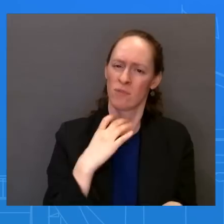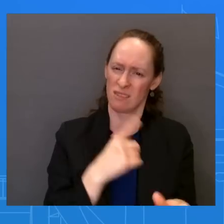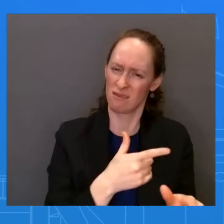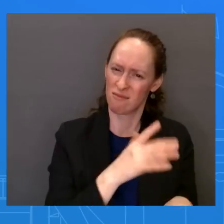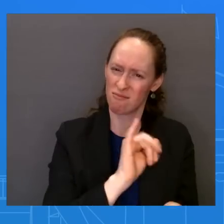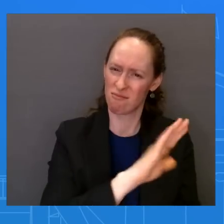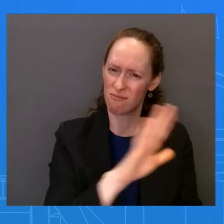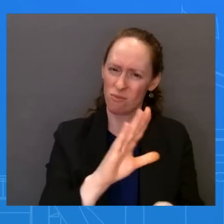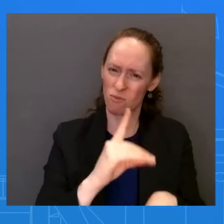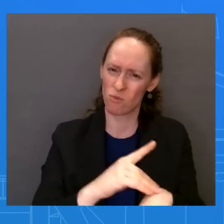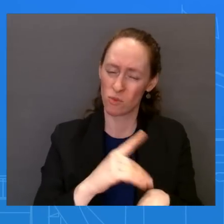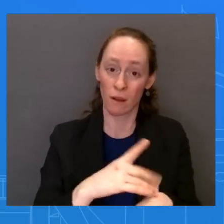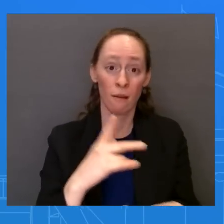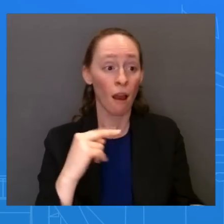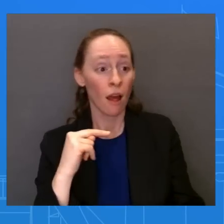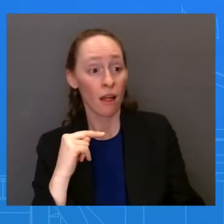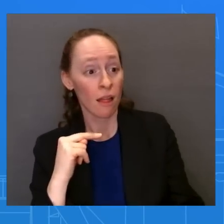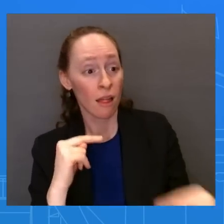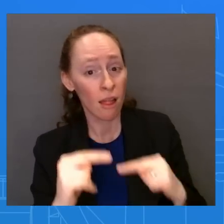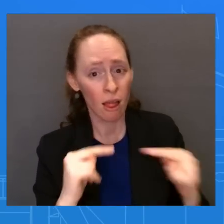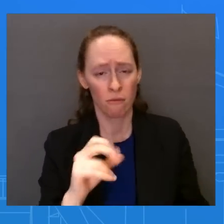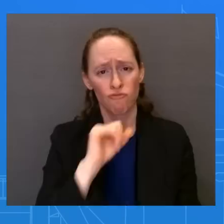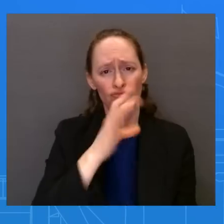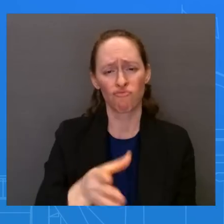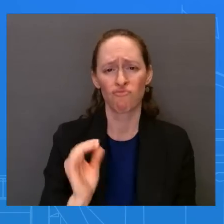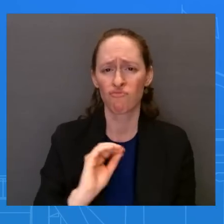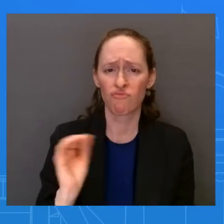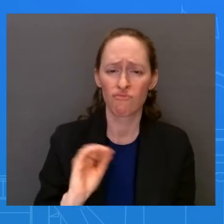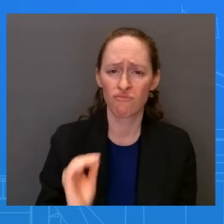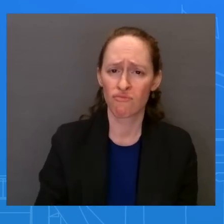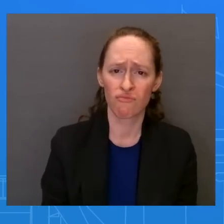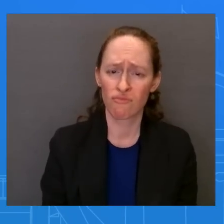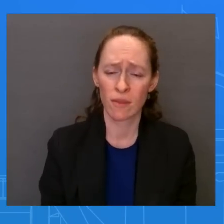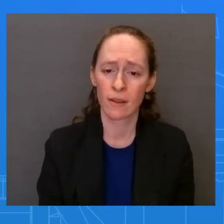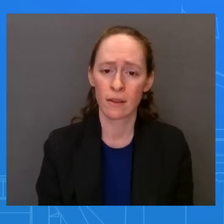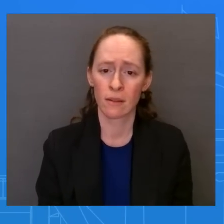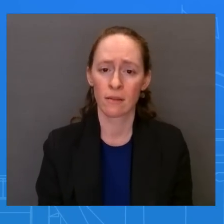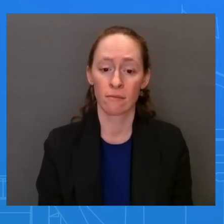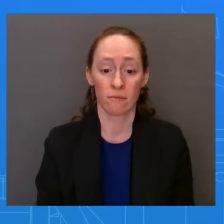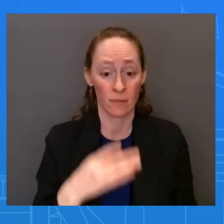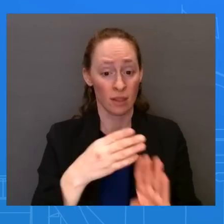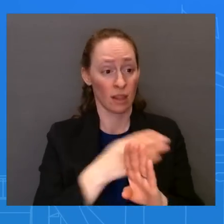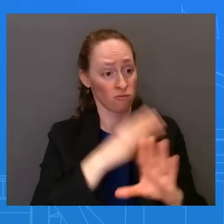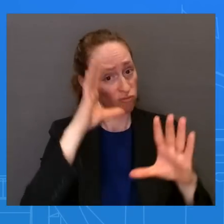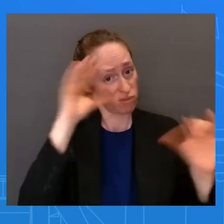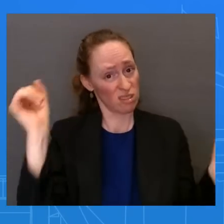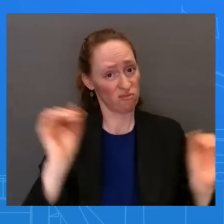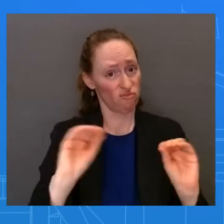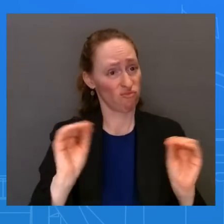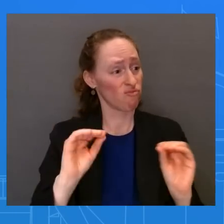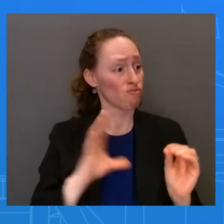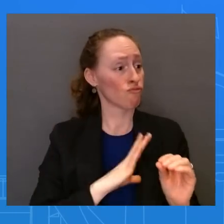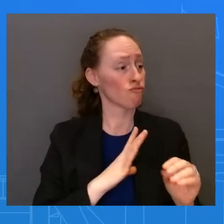Because, again, it was done -- under the last President, it was done three times, again, in a bipartis- -- bipartisan way.